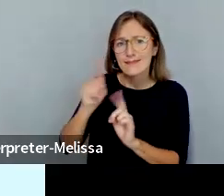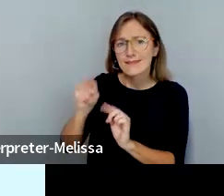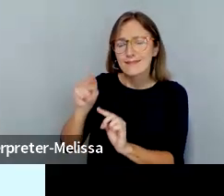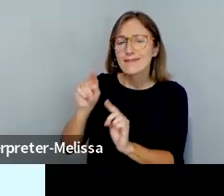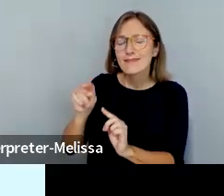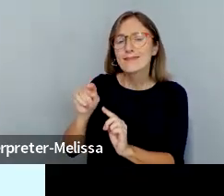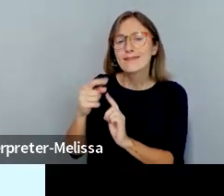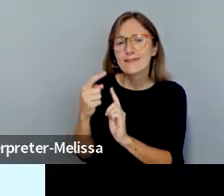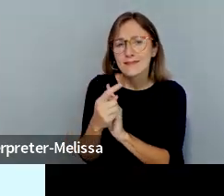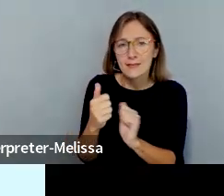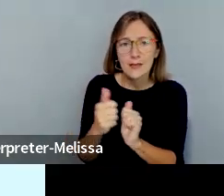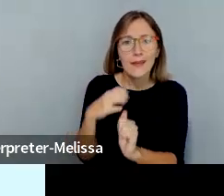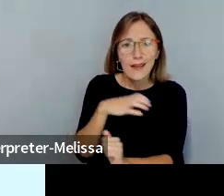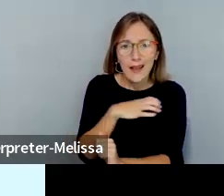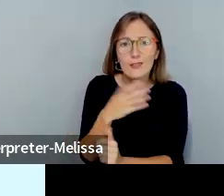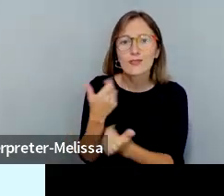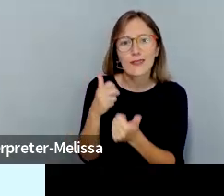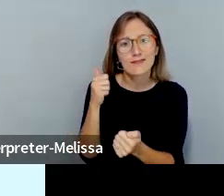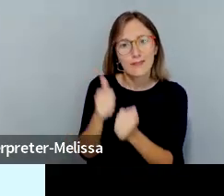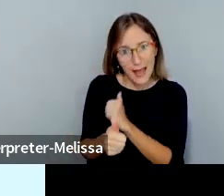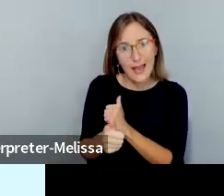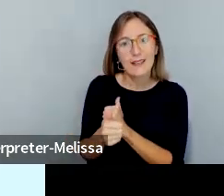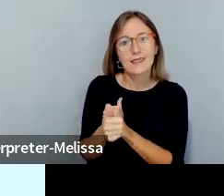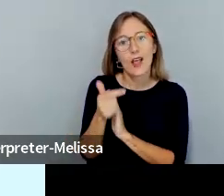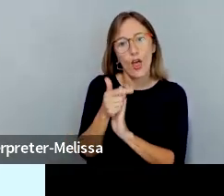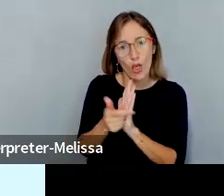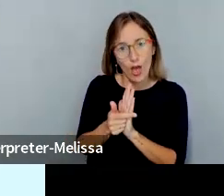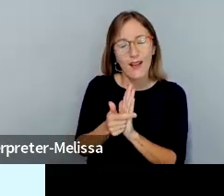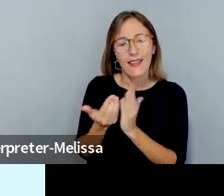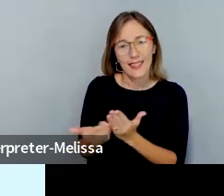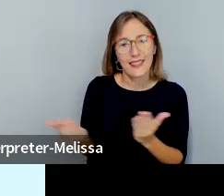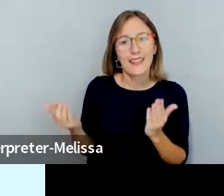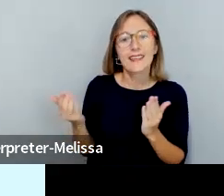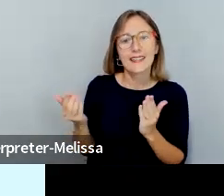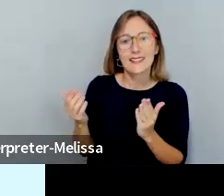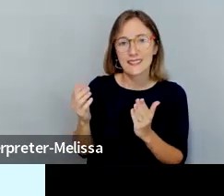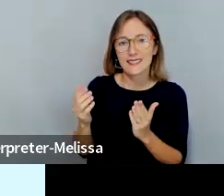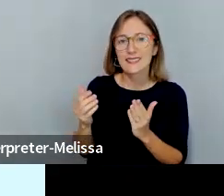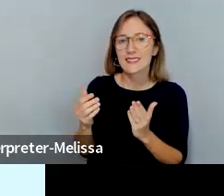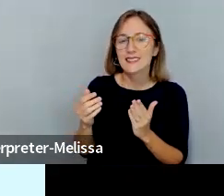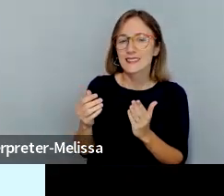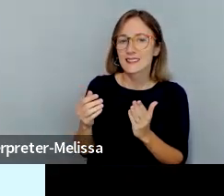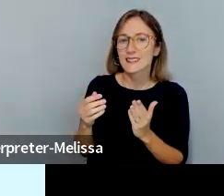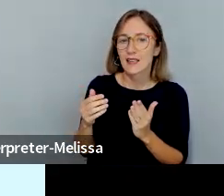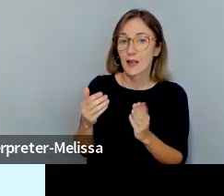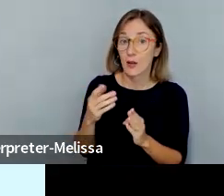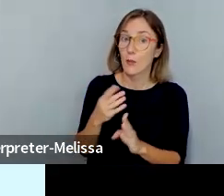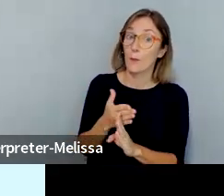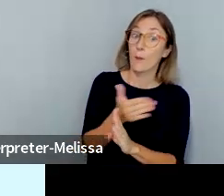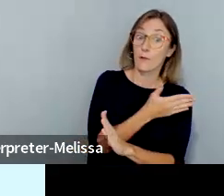was in the 30s where the blind community did some amazing lobbying they